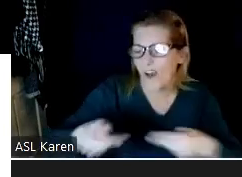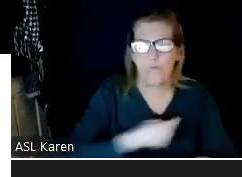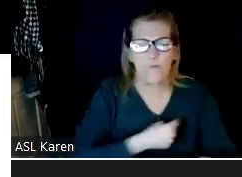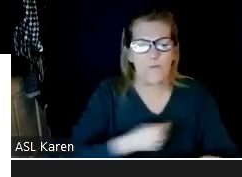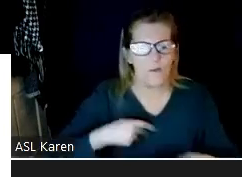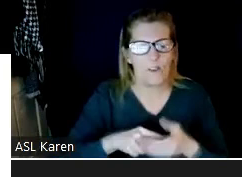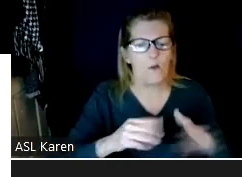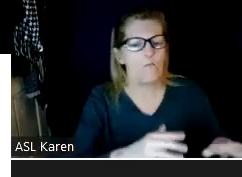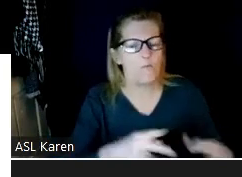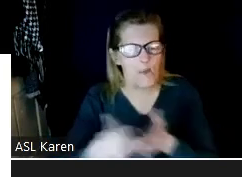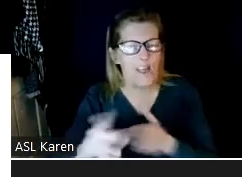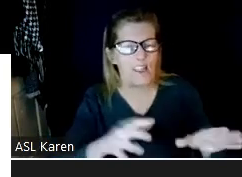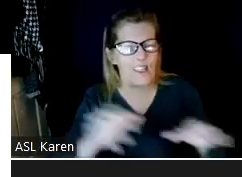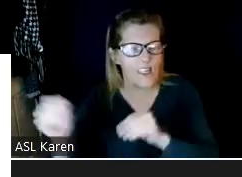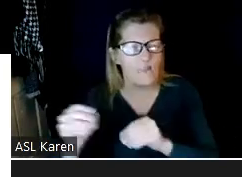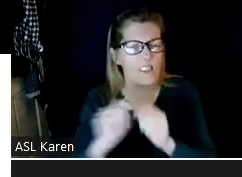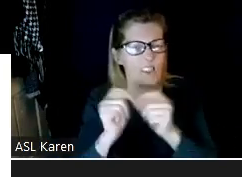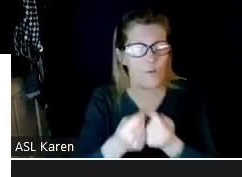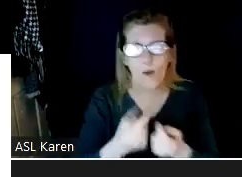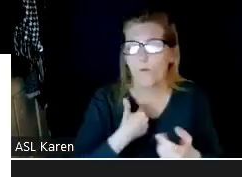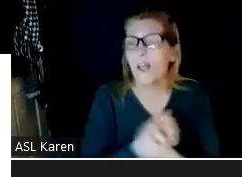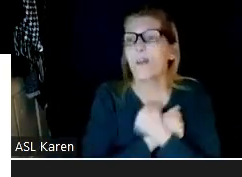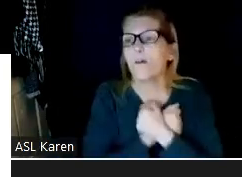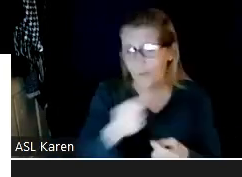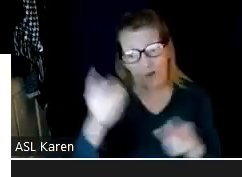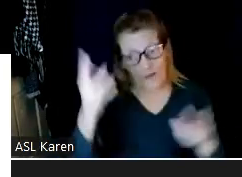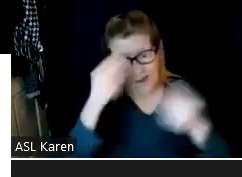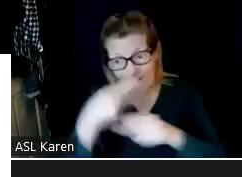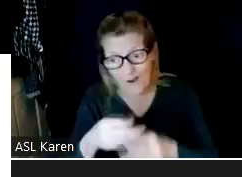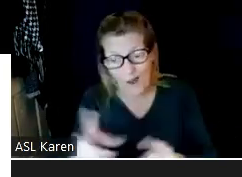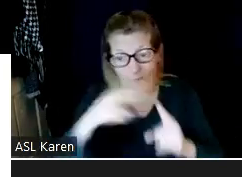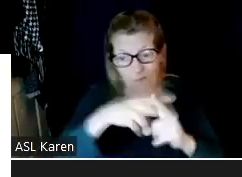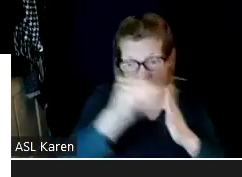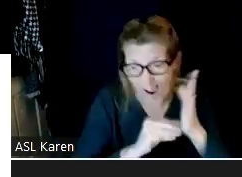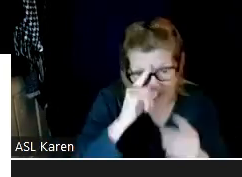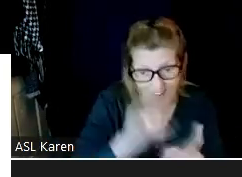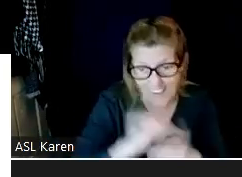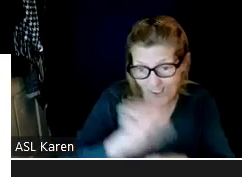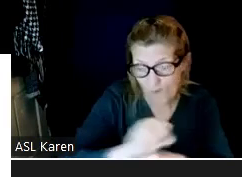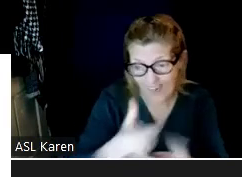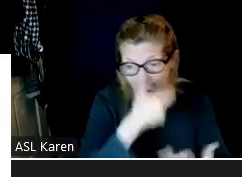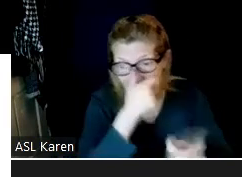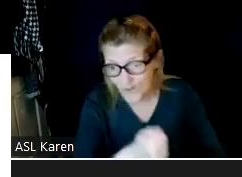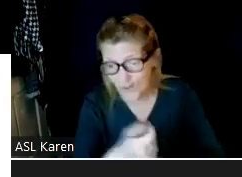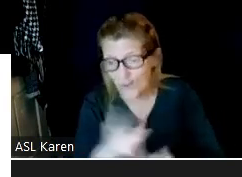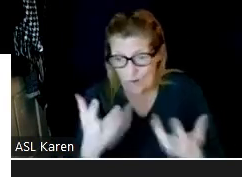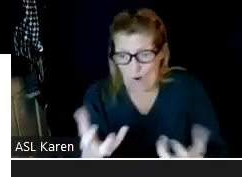And so we'd love for members of the community to consider applying for those jobs. 15:21:18 If you're interested or you know someone who would be interested, please sign